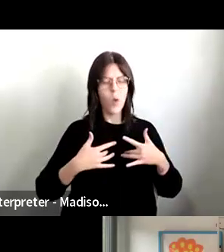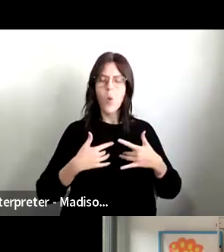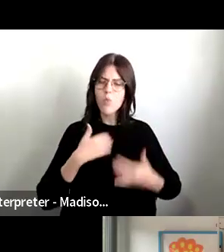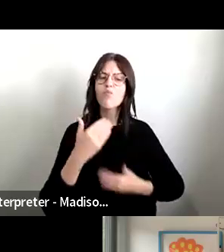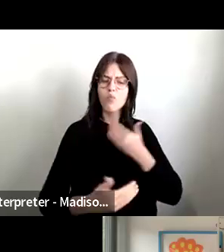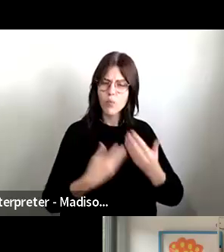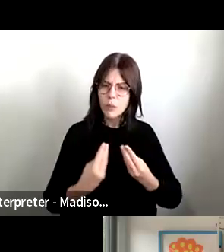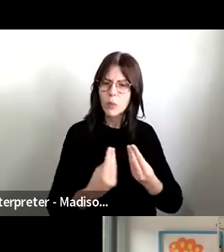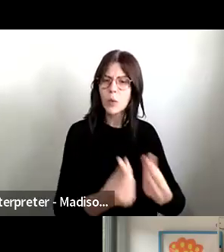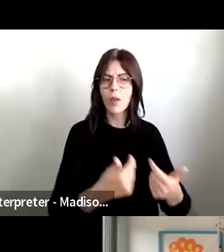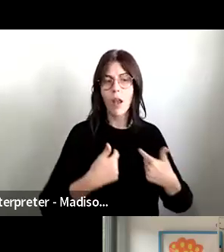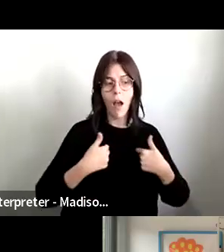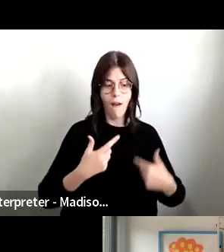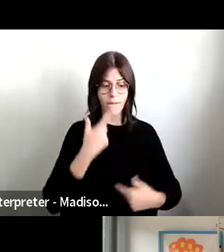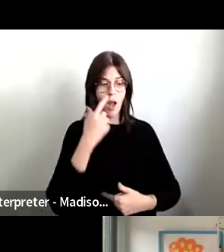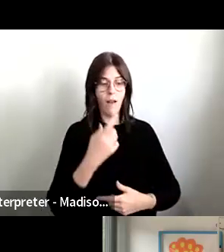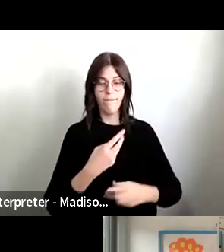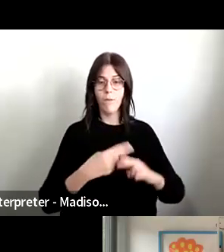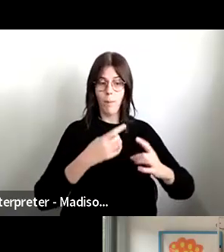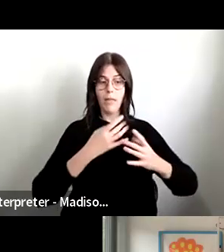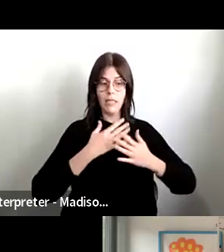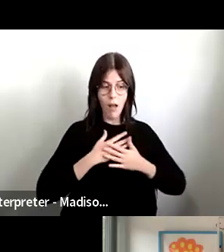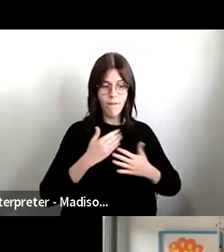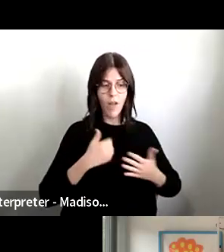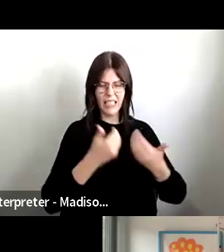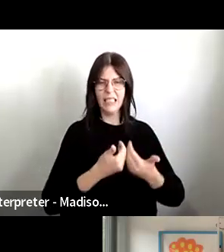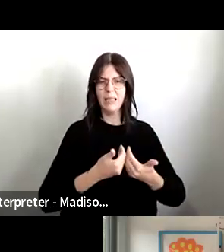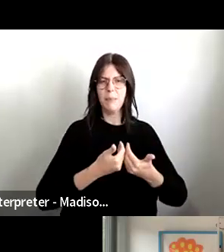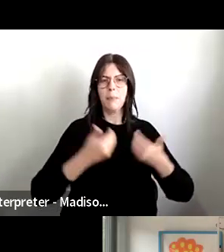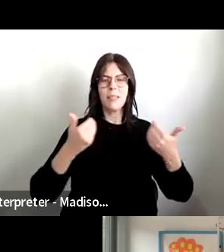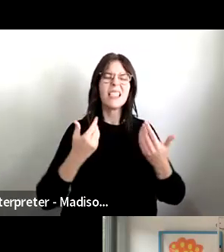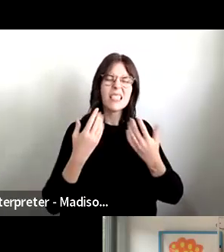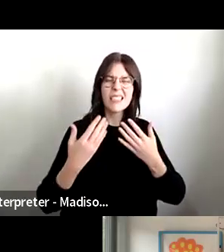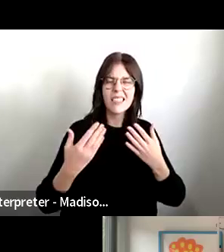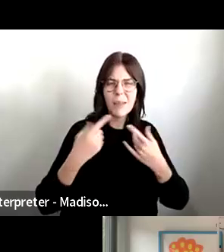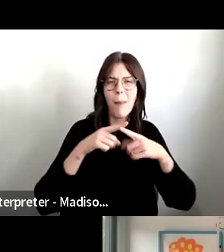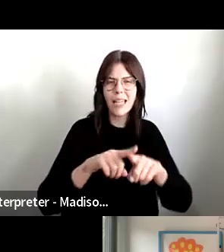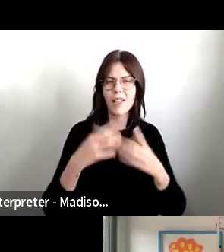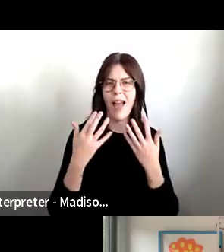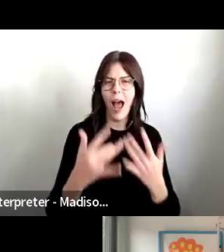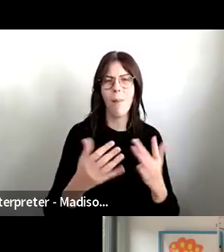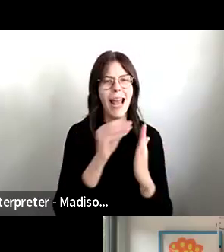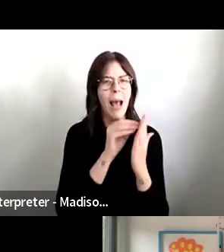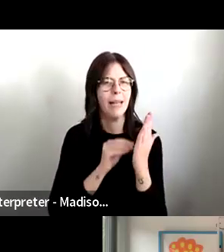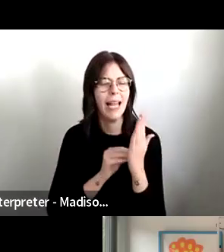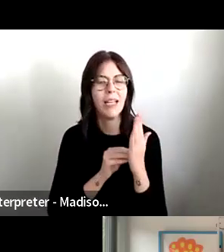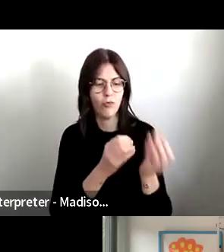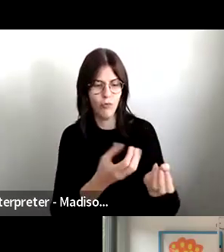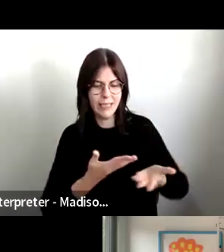personally, I split it up into, depending on the amount of applications, sometimes